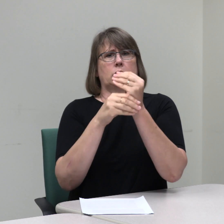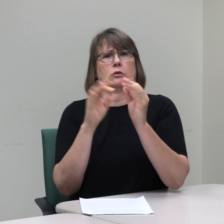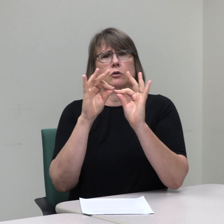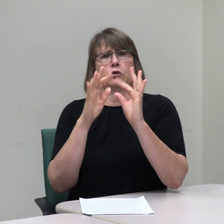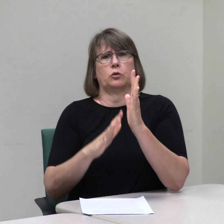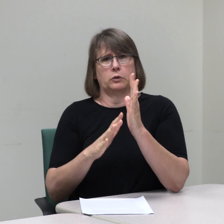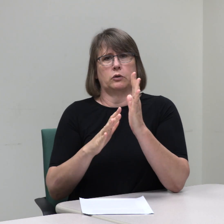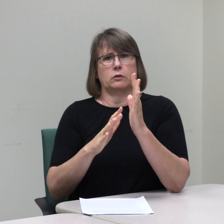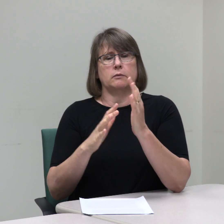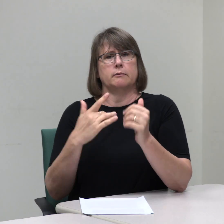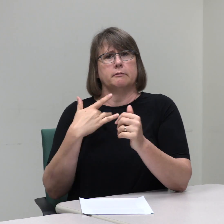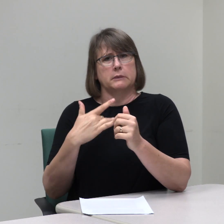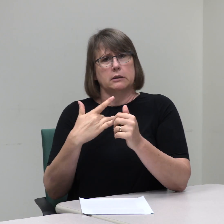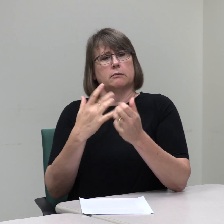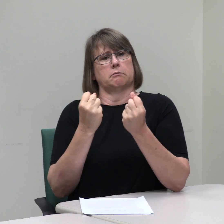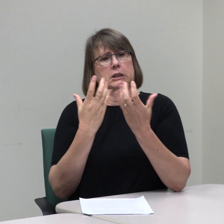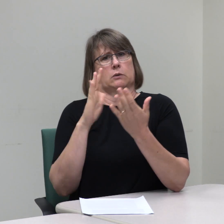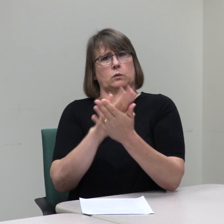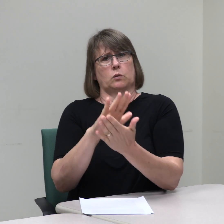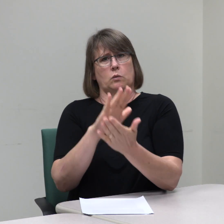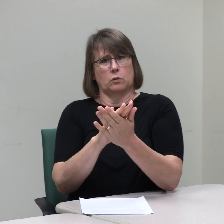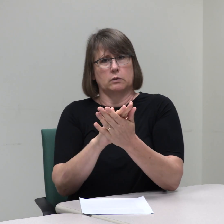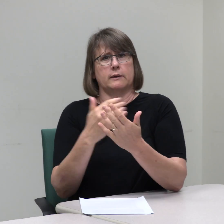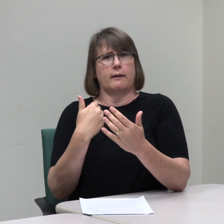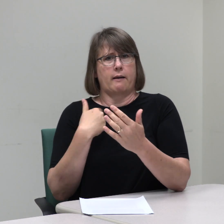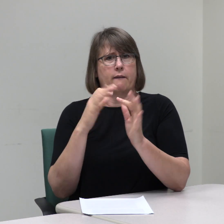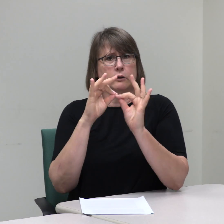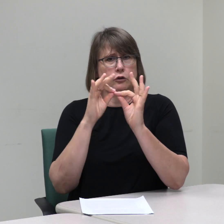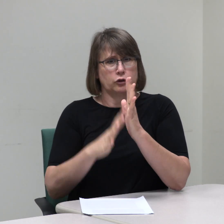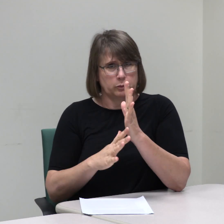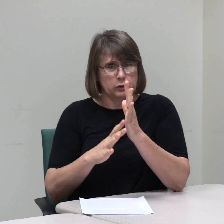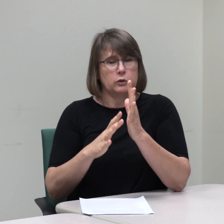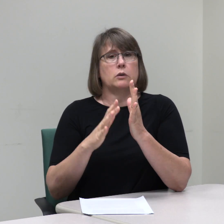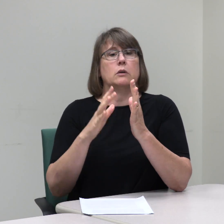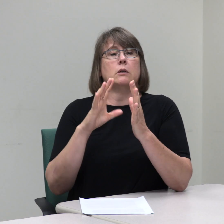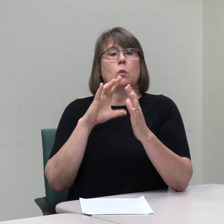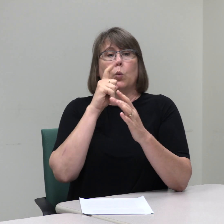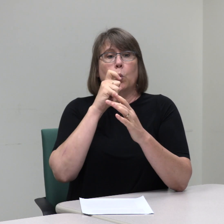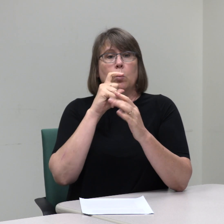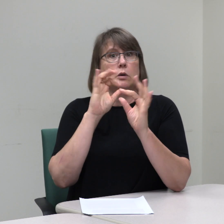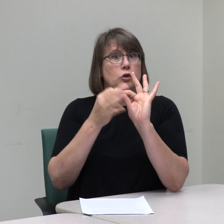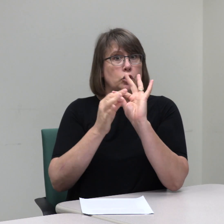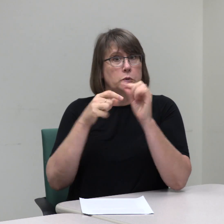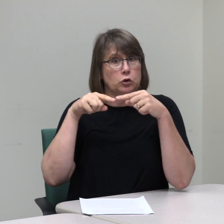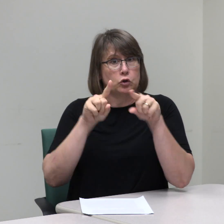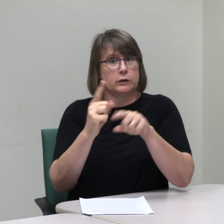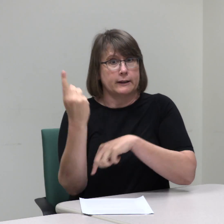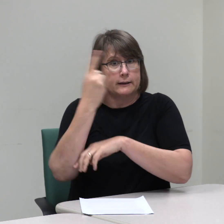there is no additional interpreter. Typically, in many schools, the interpreter during the day